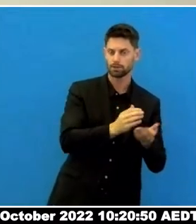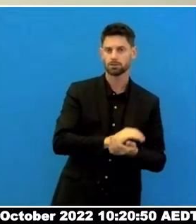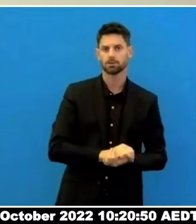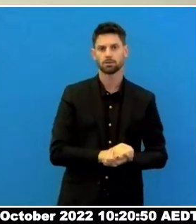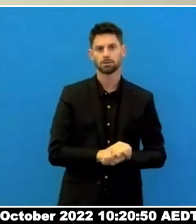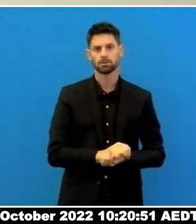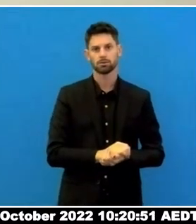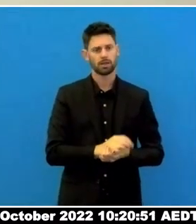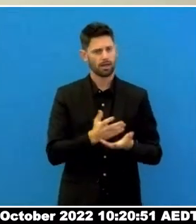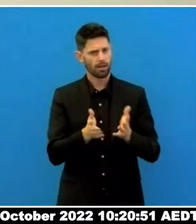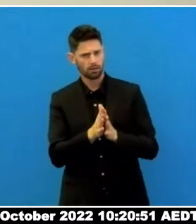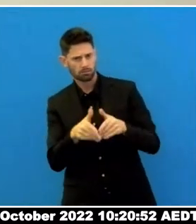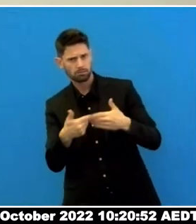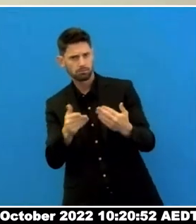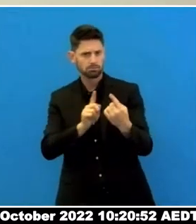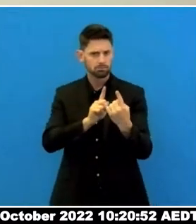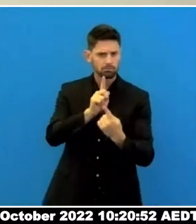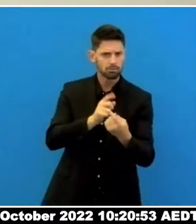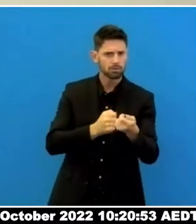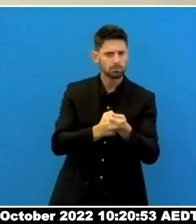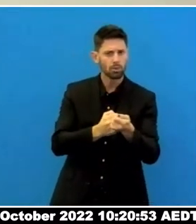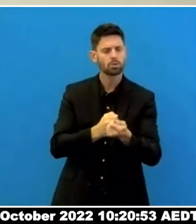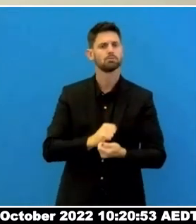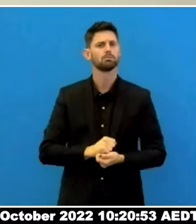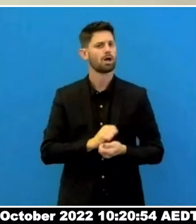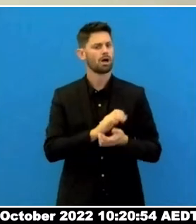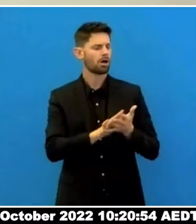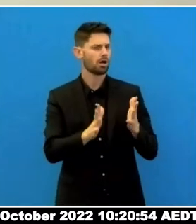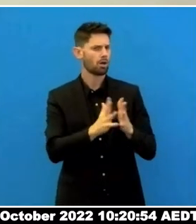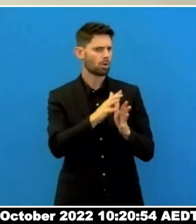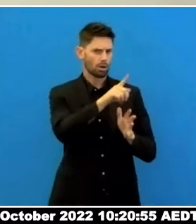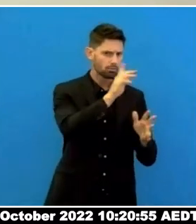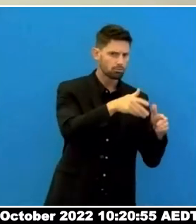cultural accommodation that can support staff with lived experiences of racism,